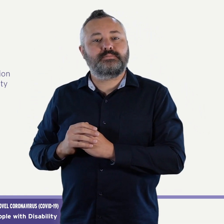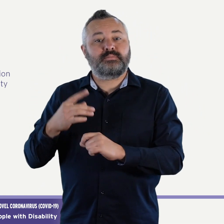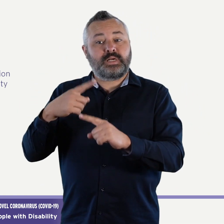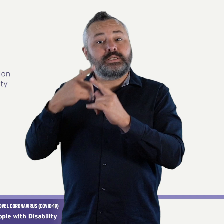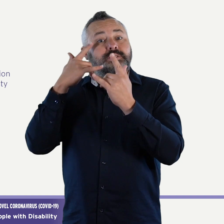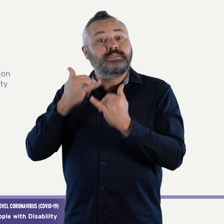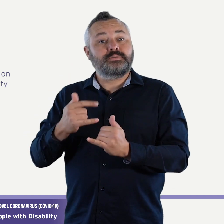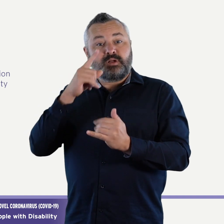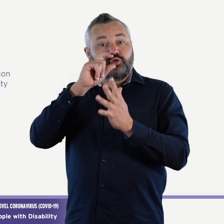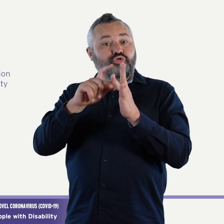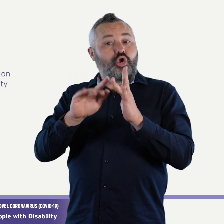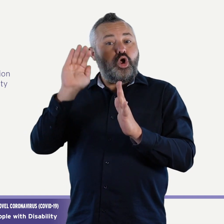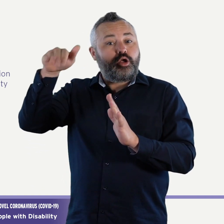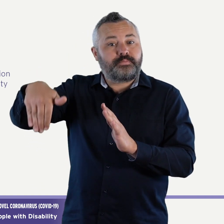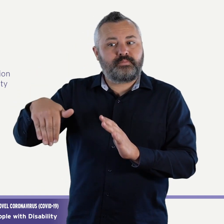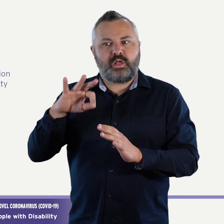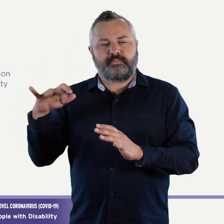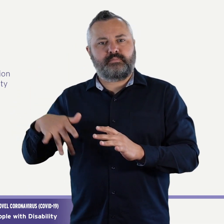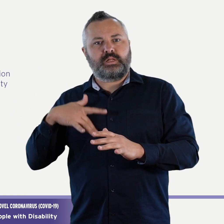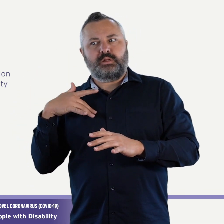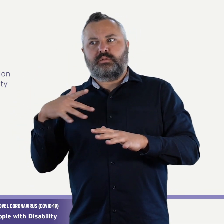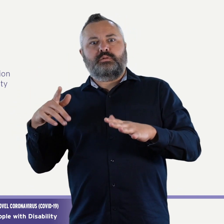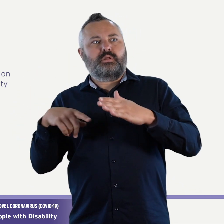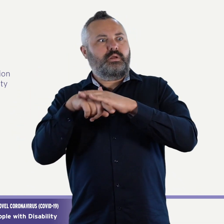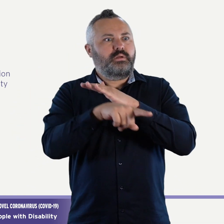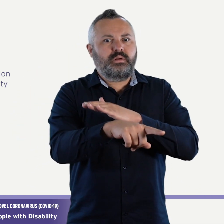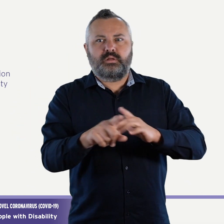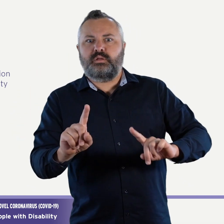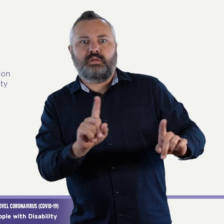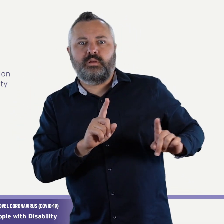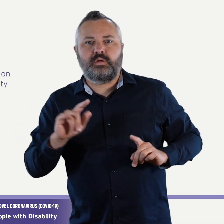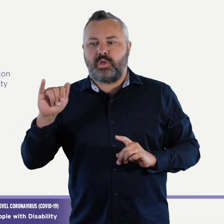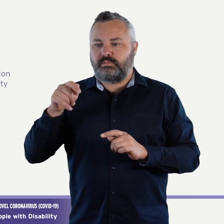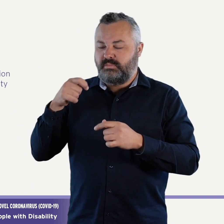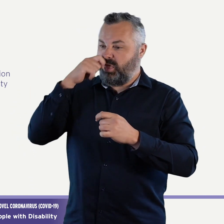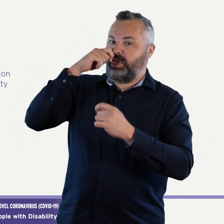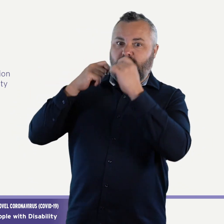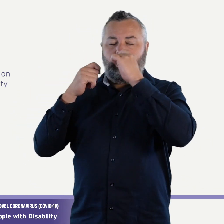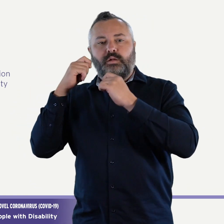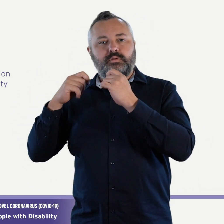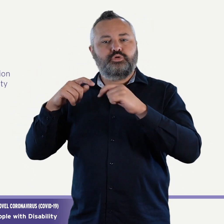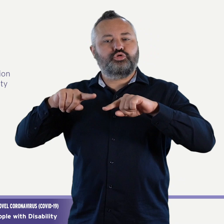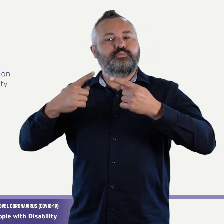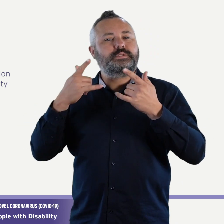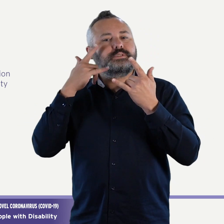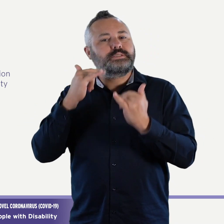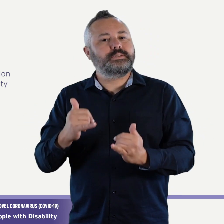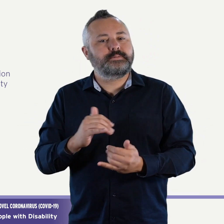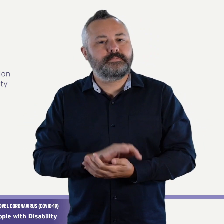Develop new testing options, while ensuring safety & efficacy, which prioritise at home & less invasive options.